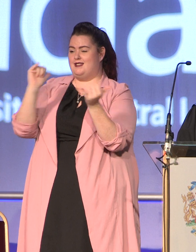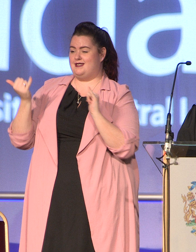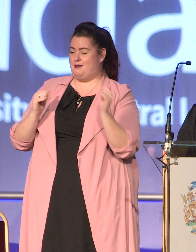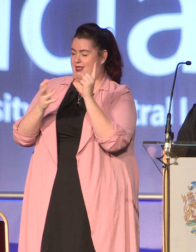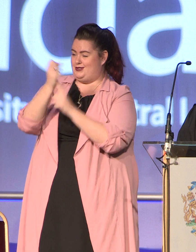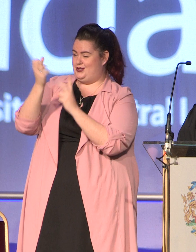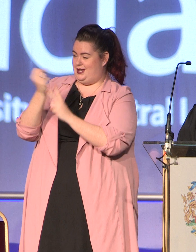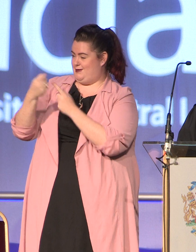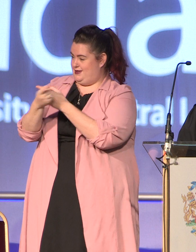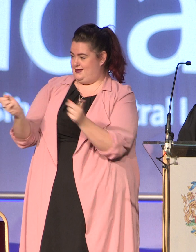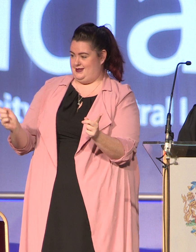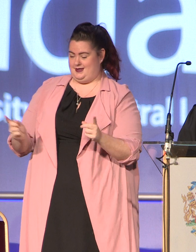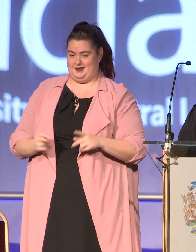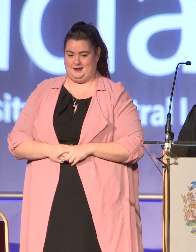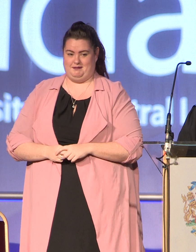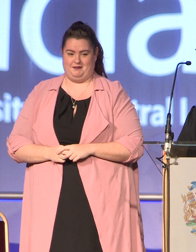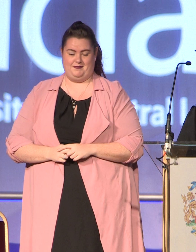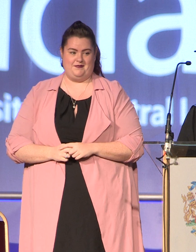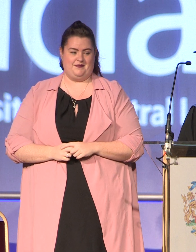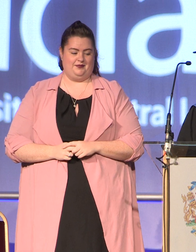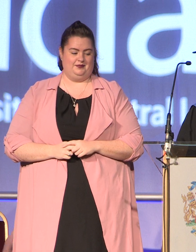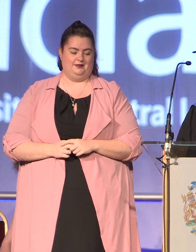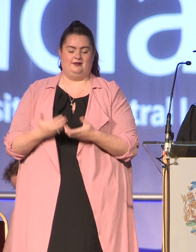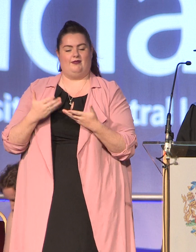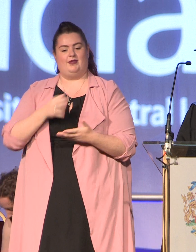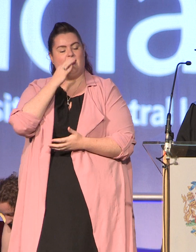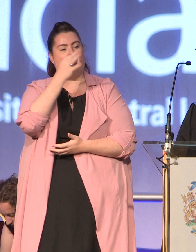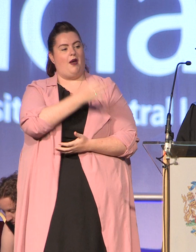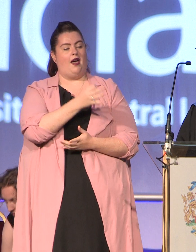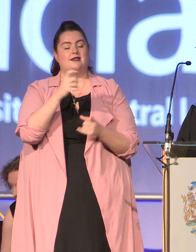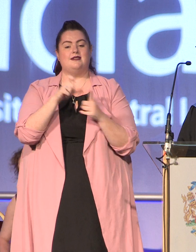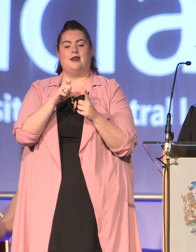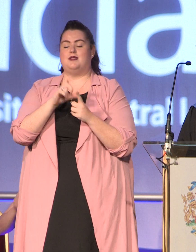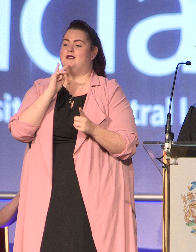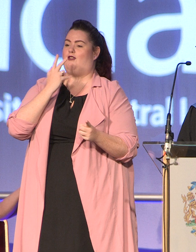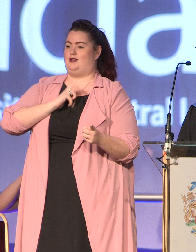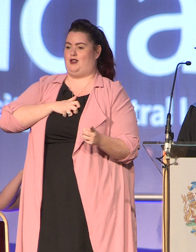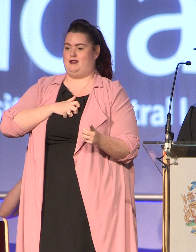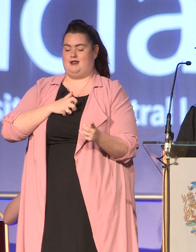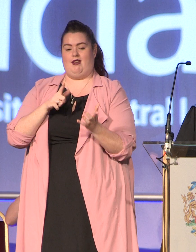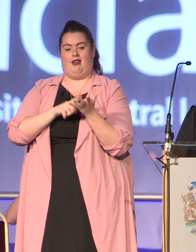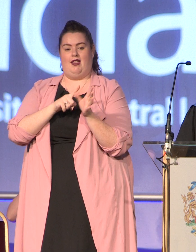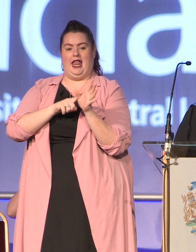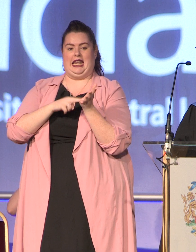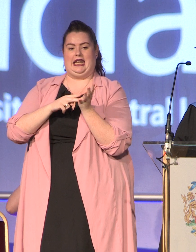our students. I will now call upon our Deputy Vice-Chancellor Lynn Livesey to